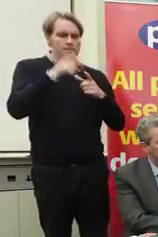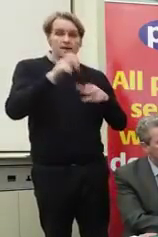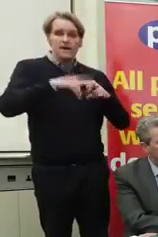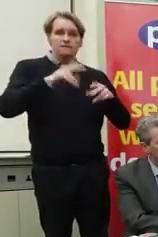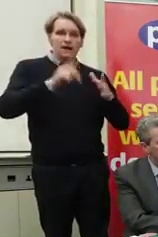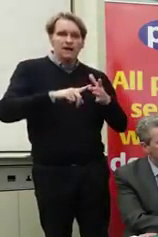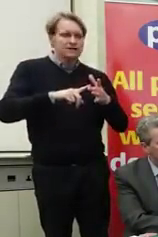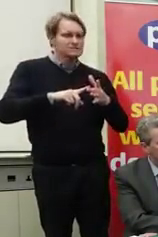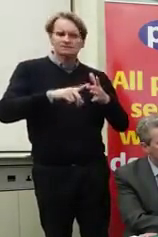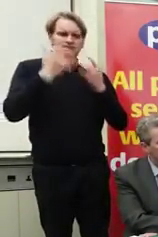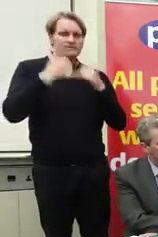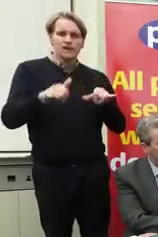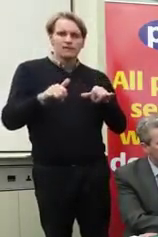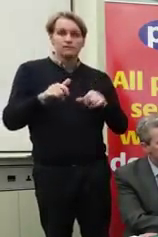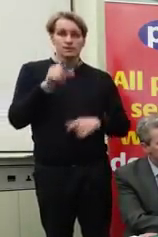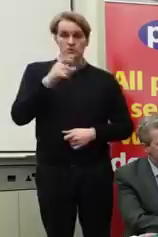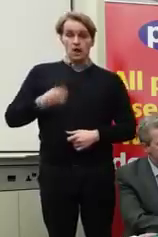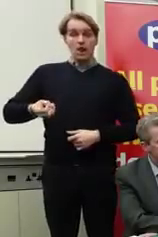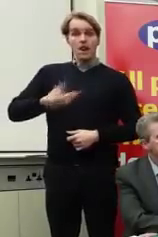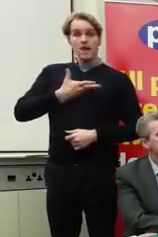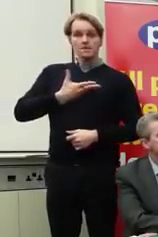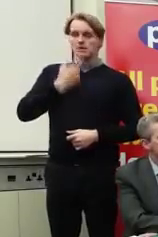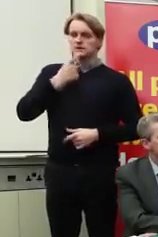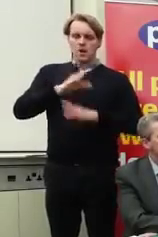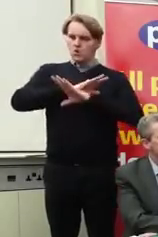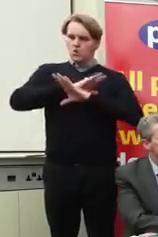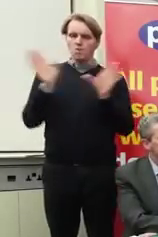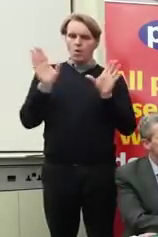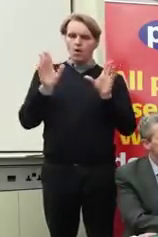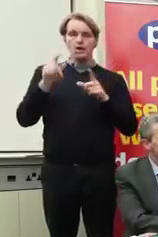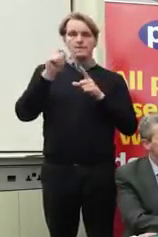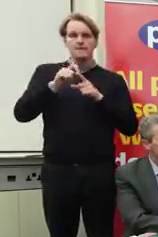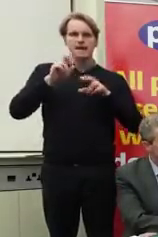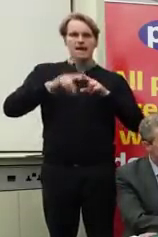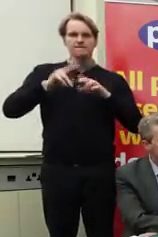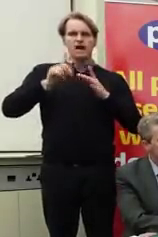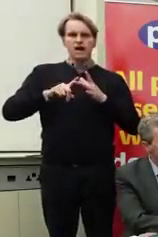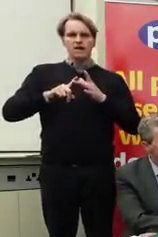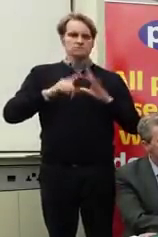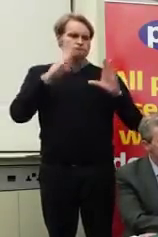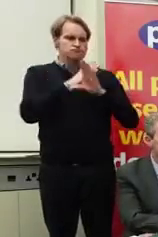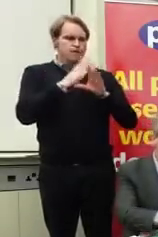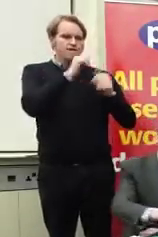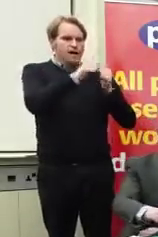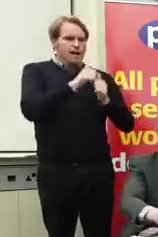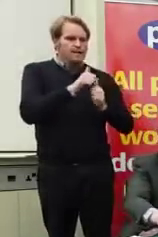first of all under Labour there'll be no more PFI. That's it finished we're not going to be signing any more that'll be it. The second thing is about what we're